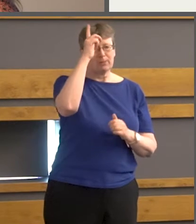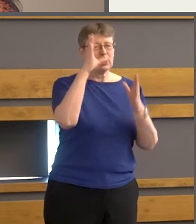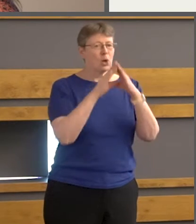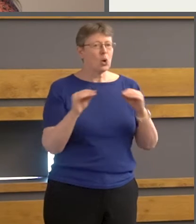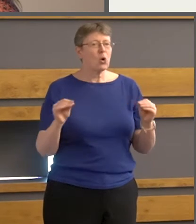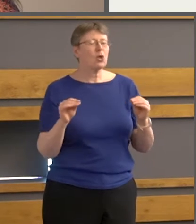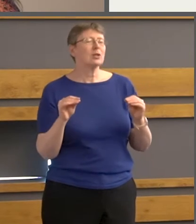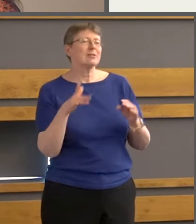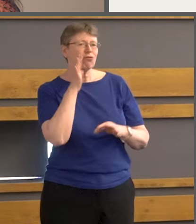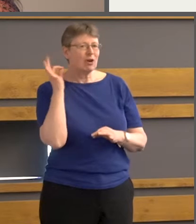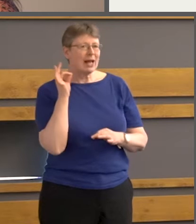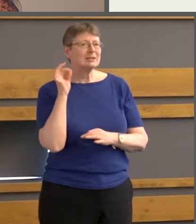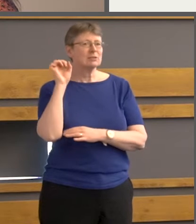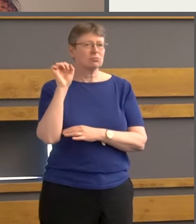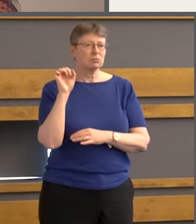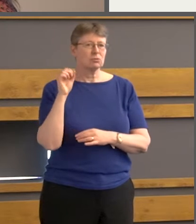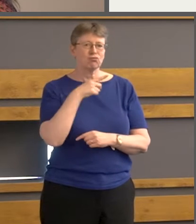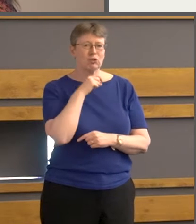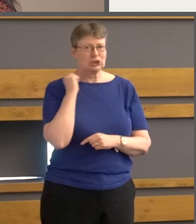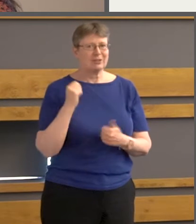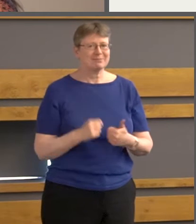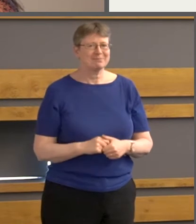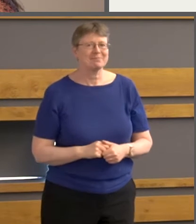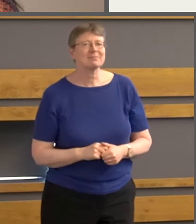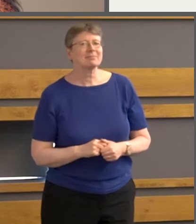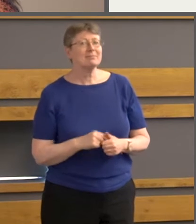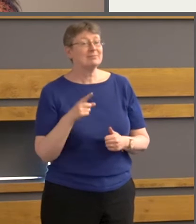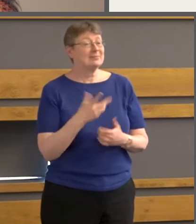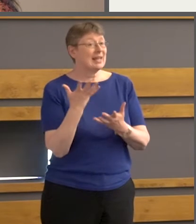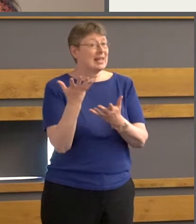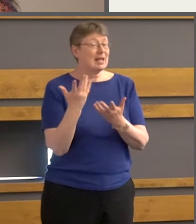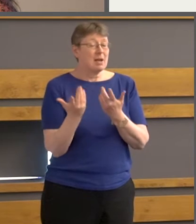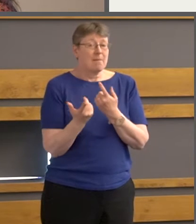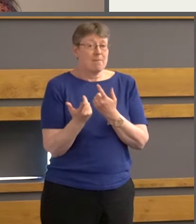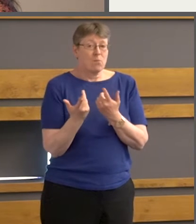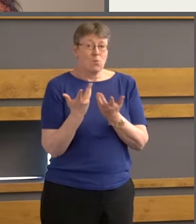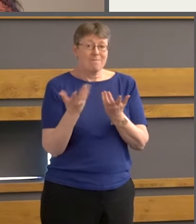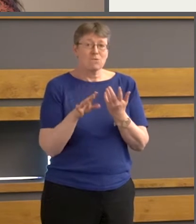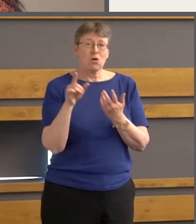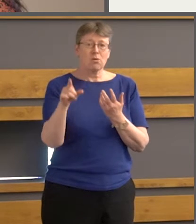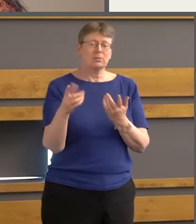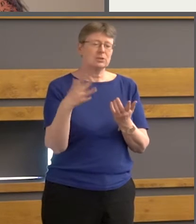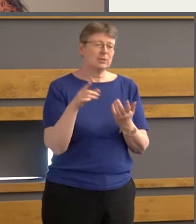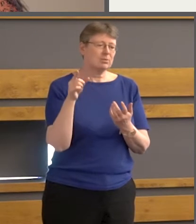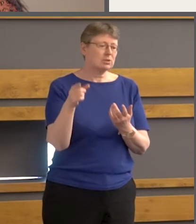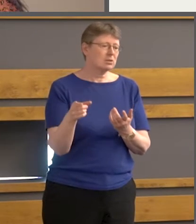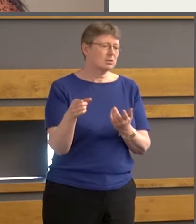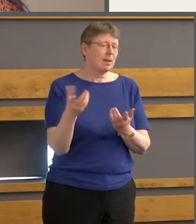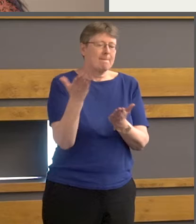Its monetary worth at this time can be demonstrated by the fact that imports were often split into multiple shipments